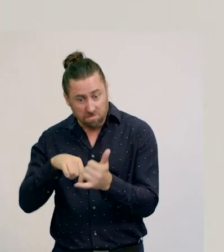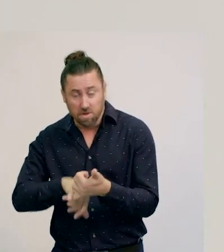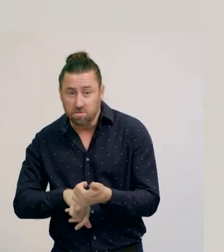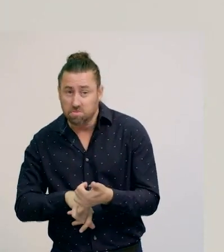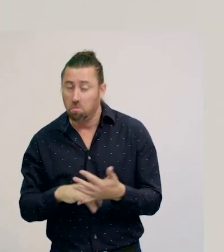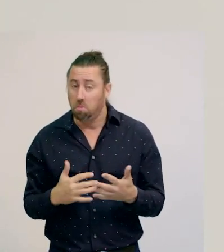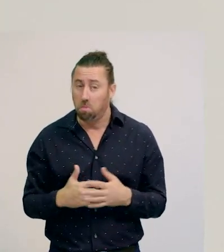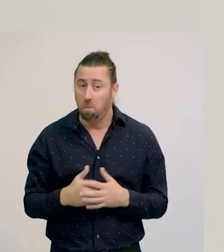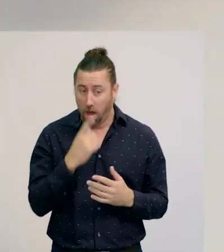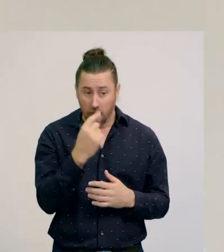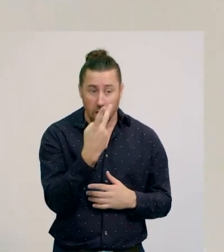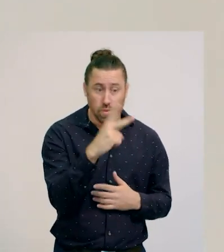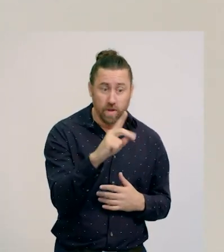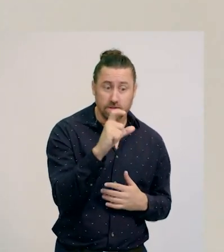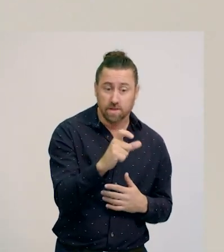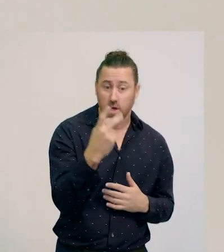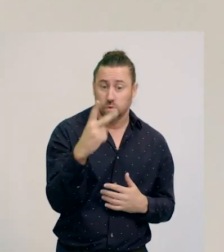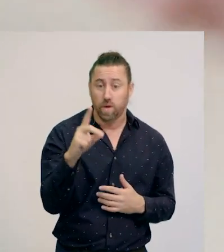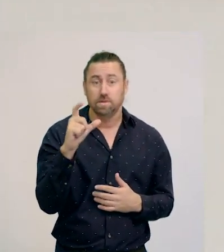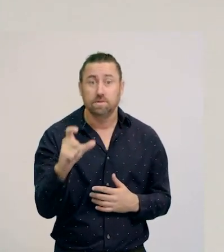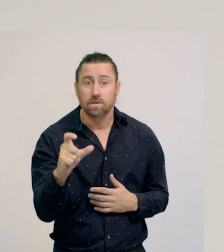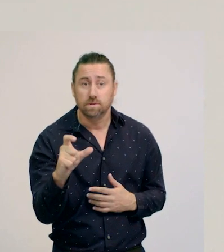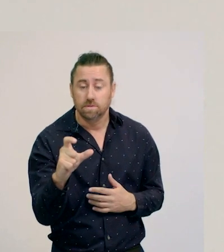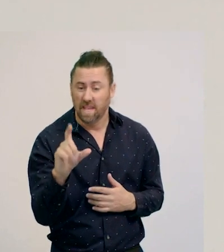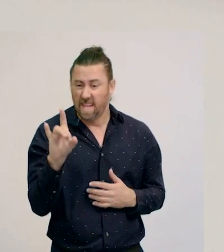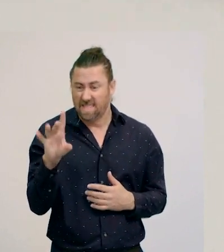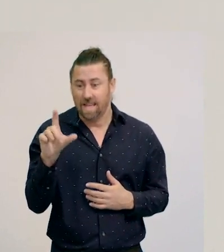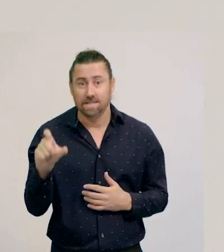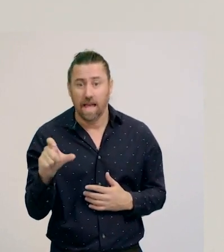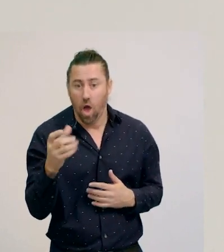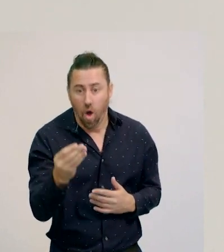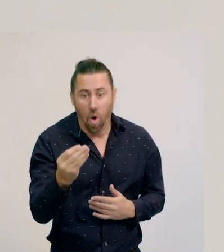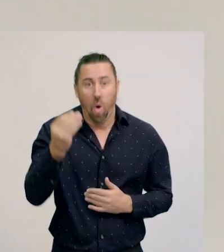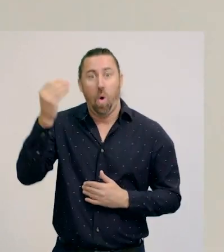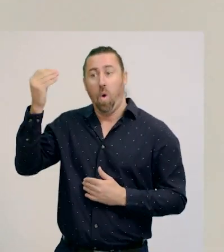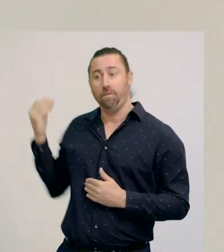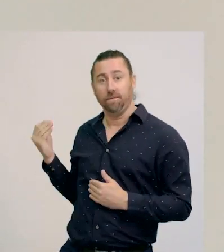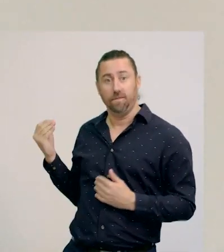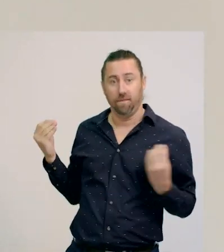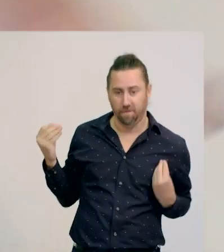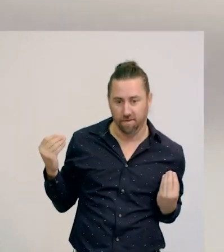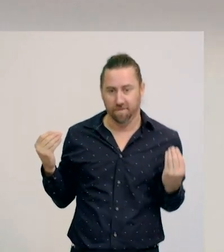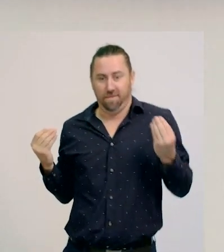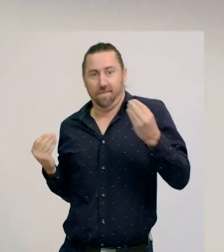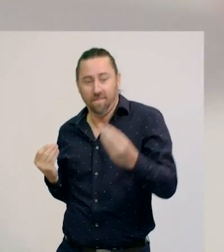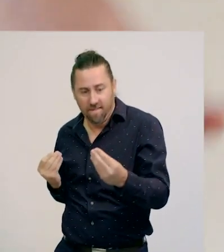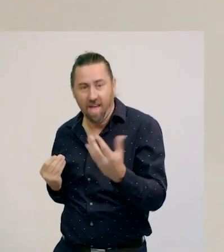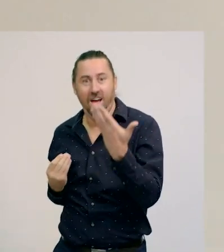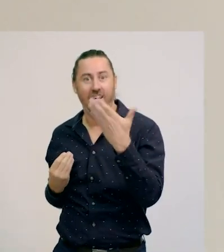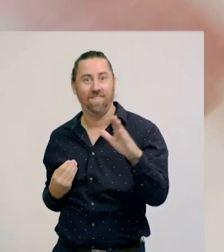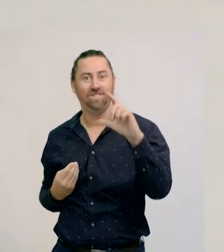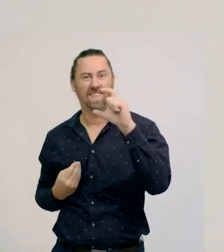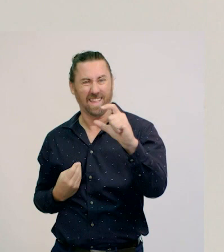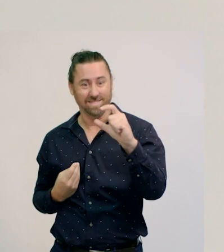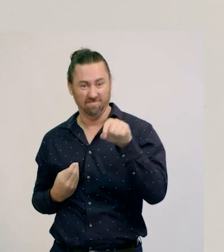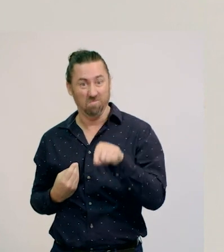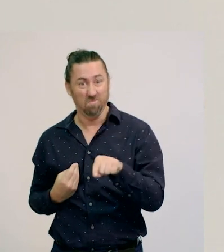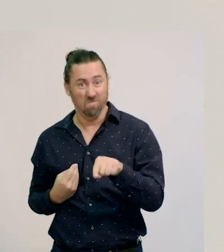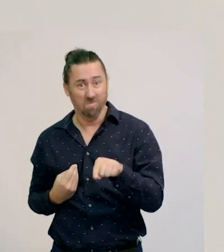If I swap two 20 cent coins and one 10 cent coin, for a 50 cent coin,